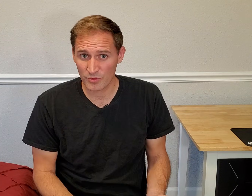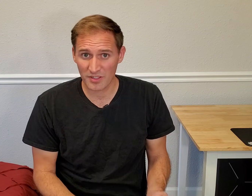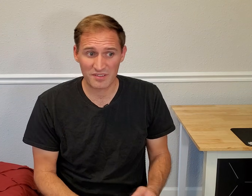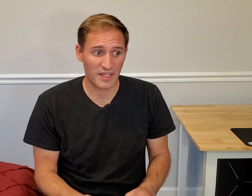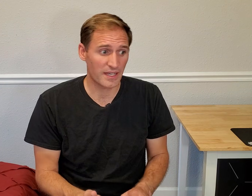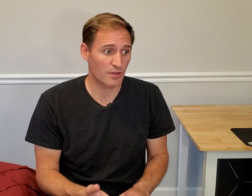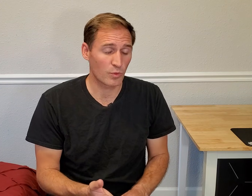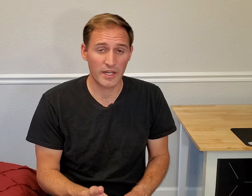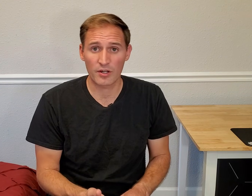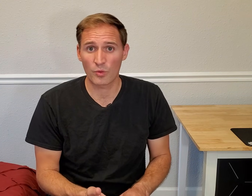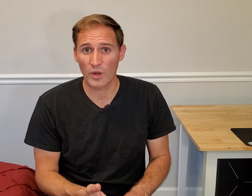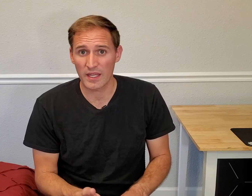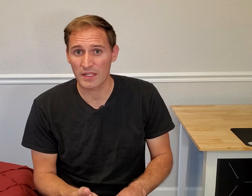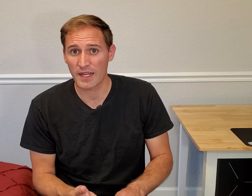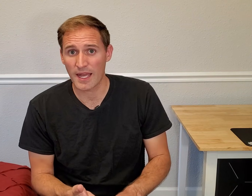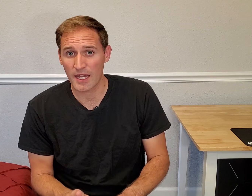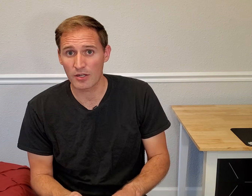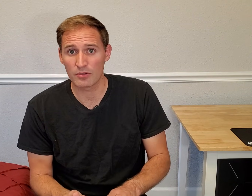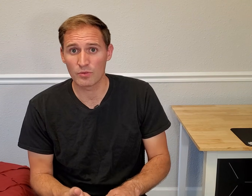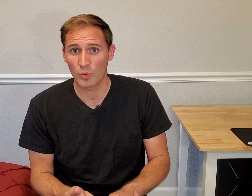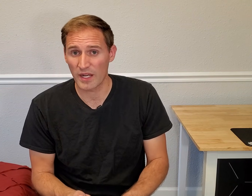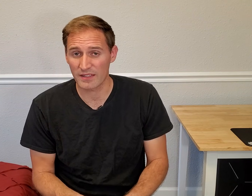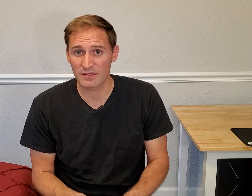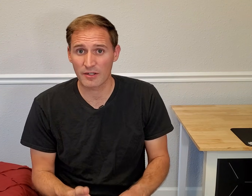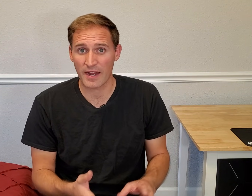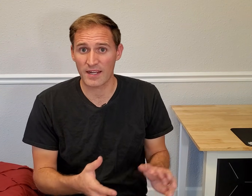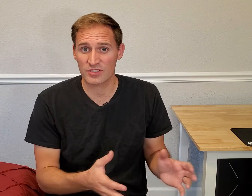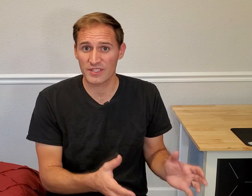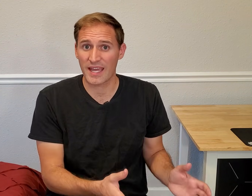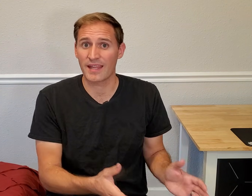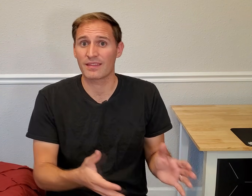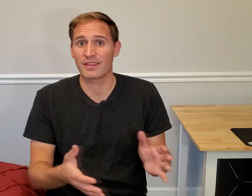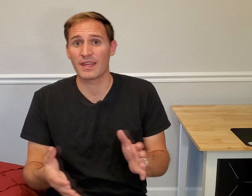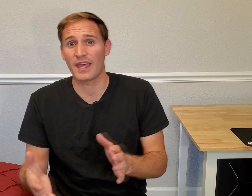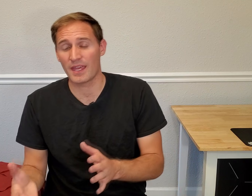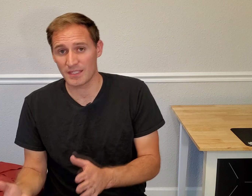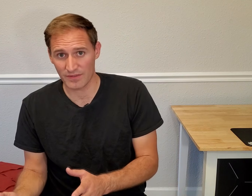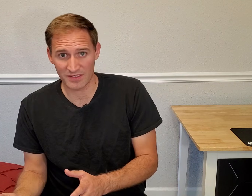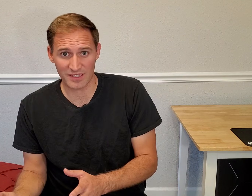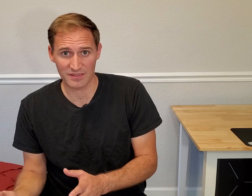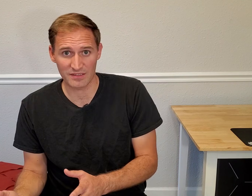words like where when how what are actually at the end of the sentence